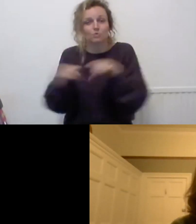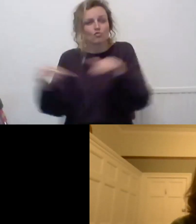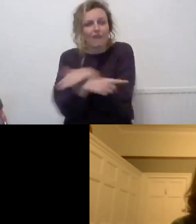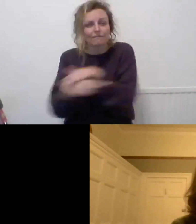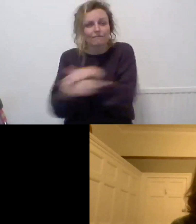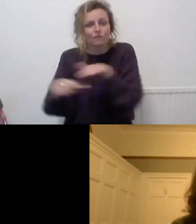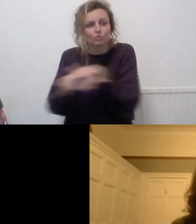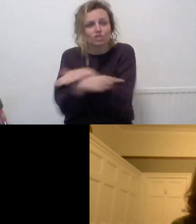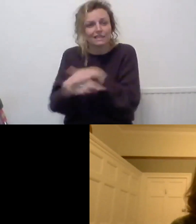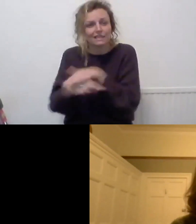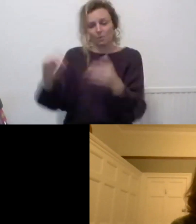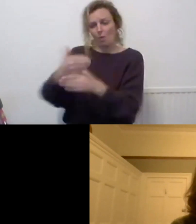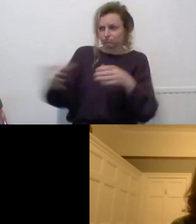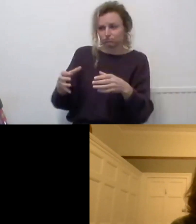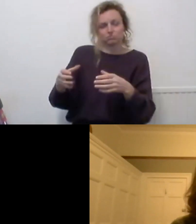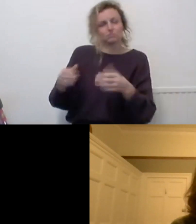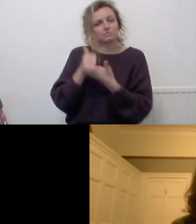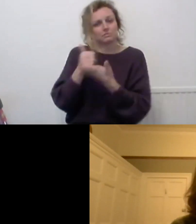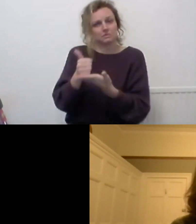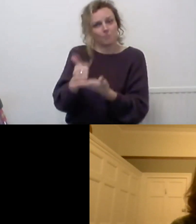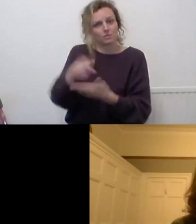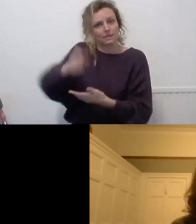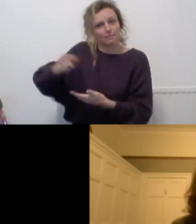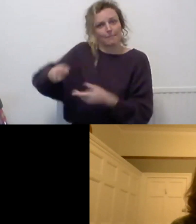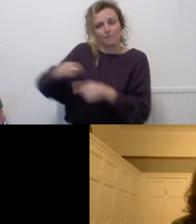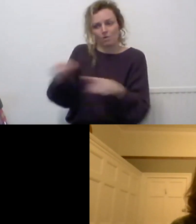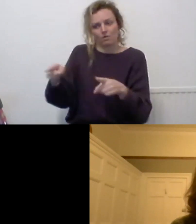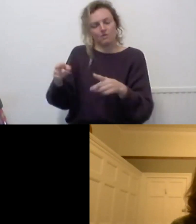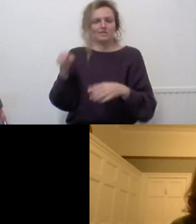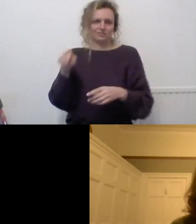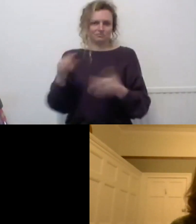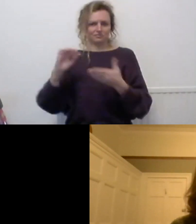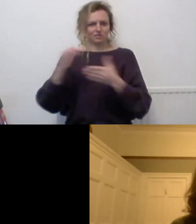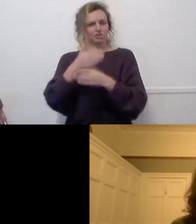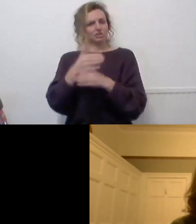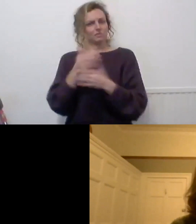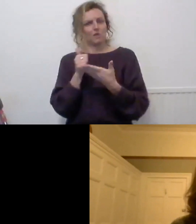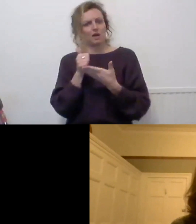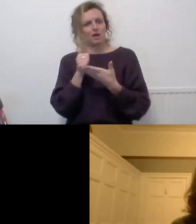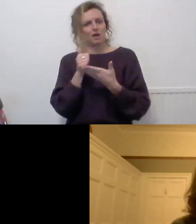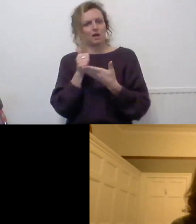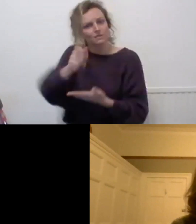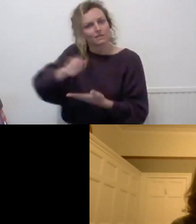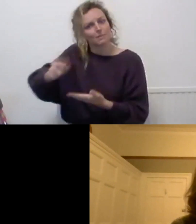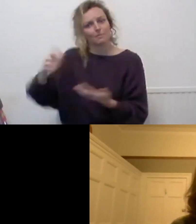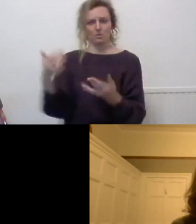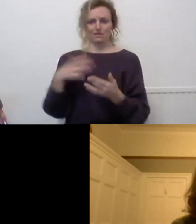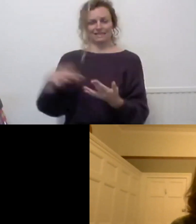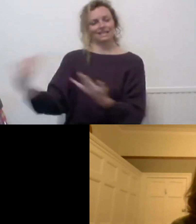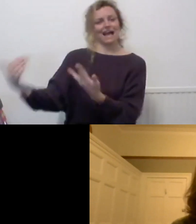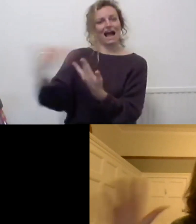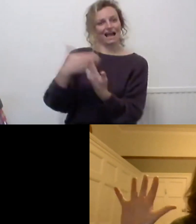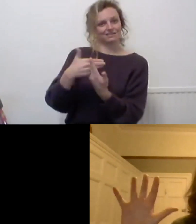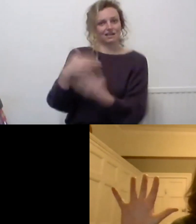GP registration will access the COVID 19 vaccine. Great to have you this evening, Dr. Murphy.